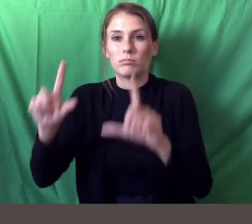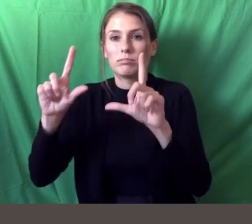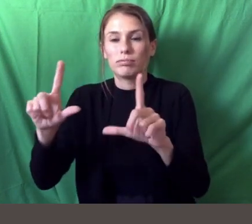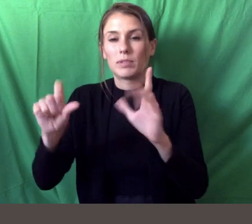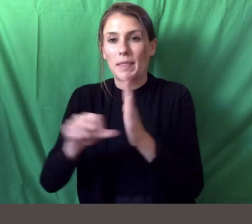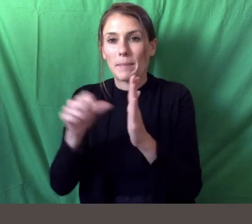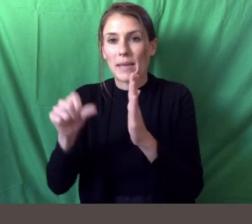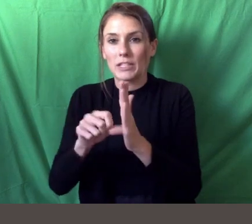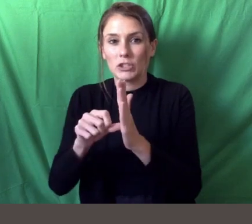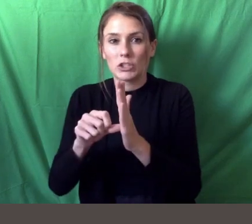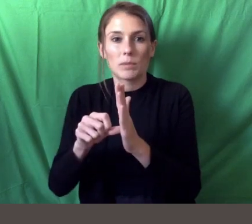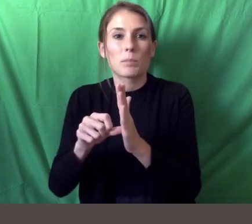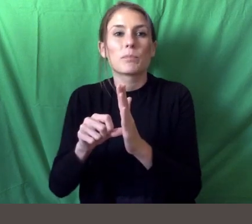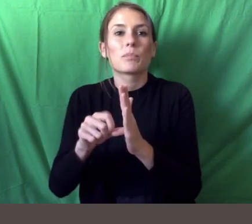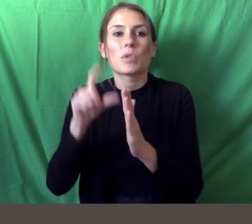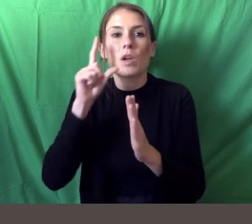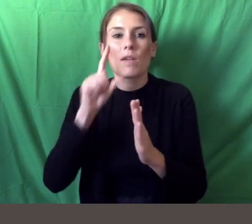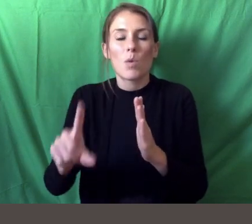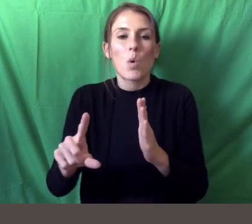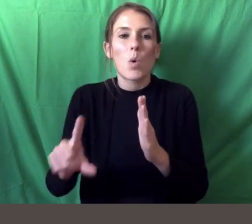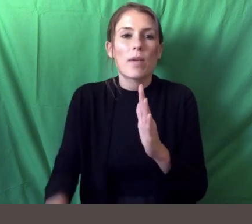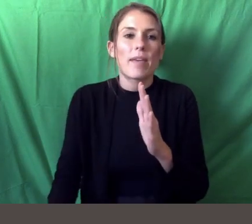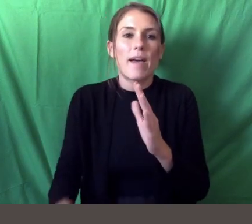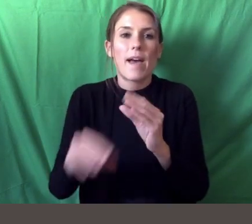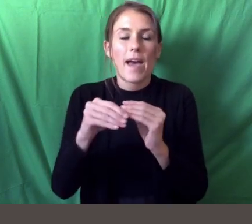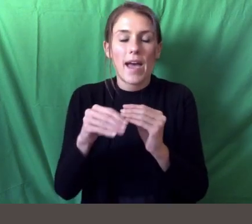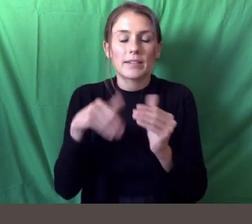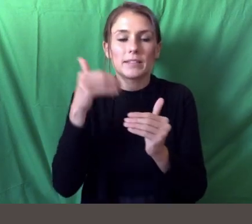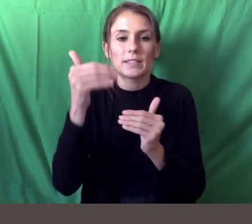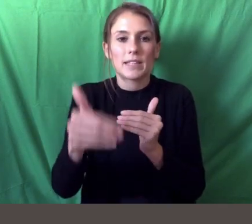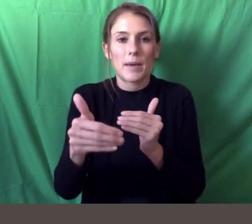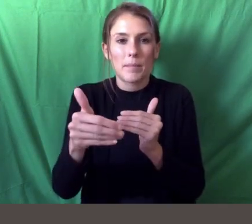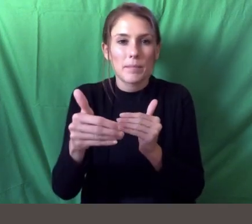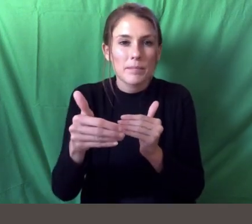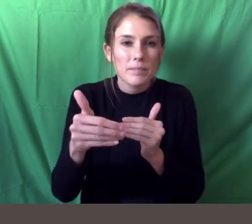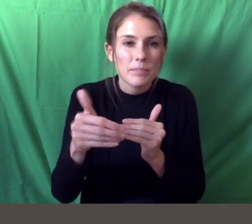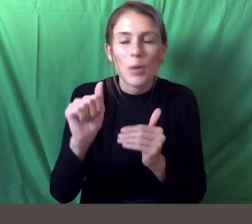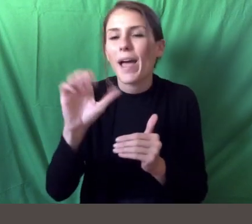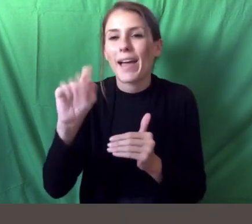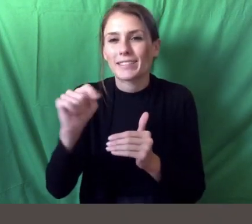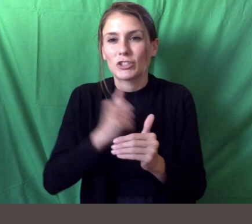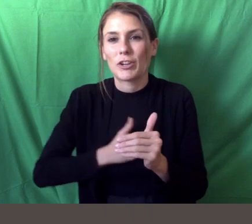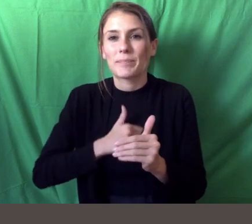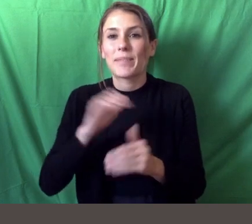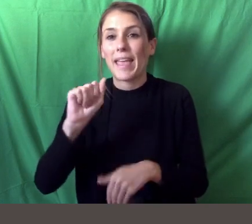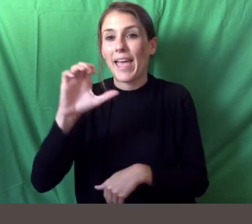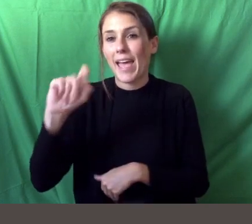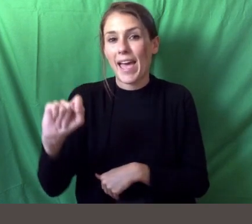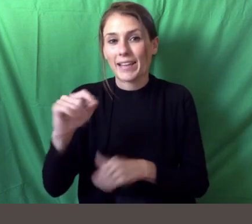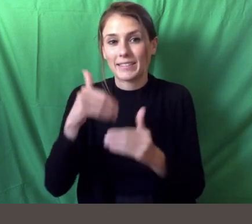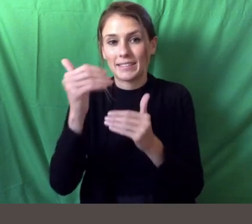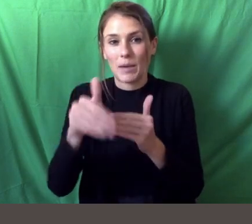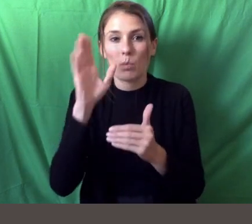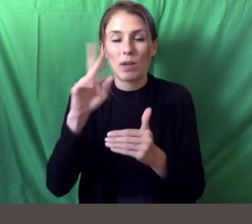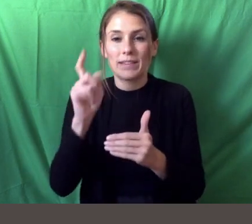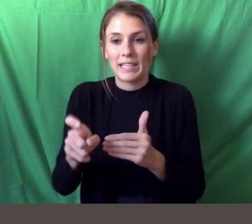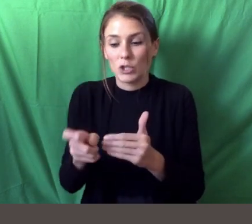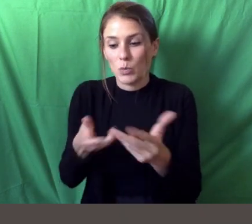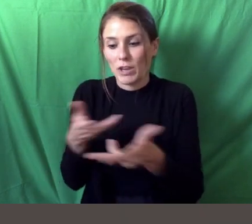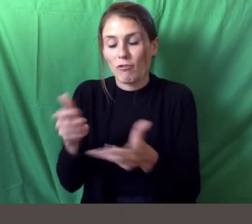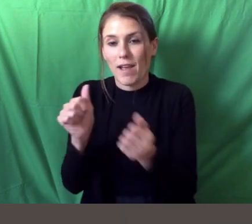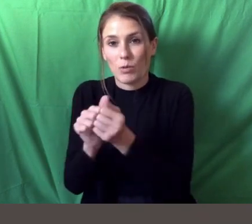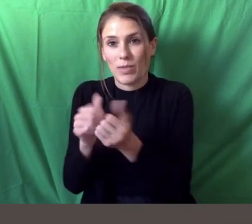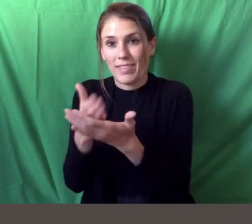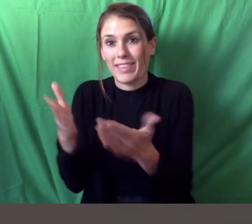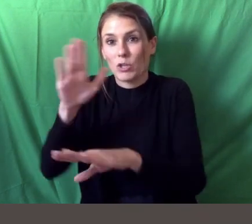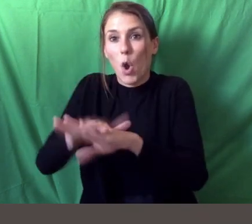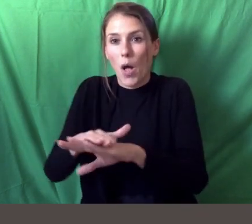For the Act step, we'll need to interact with the elements on the page.